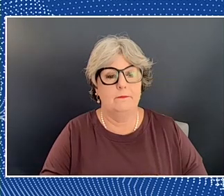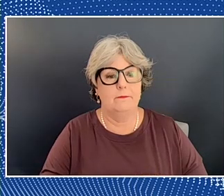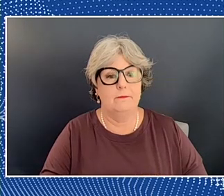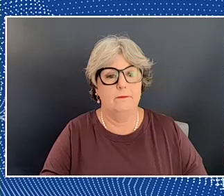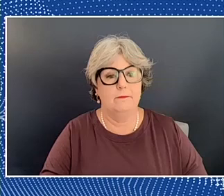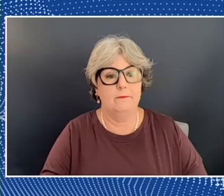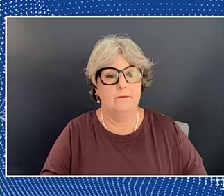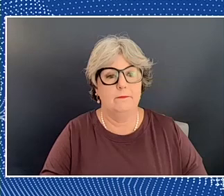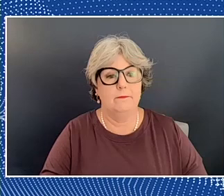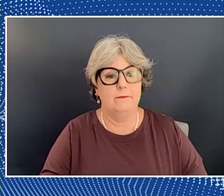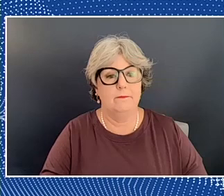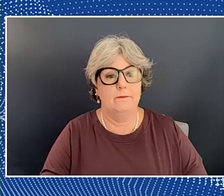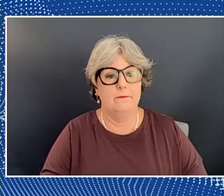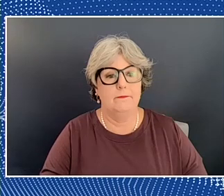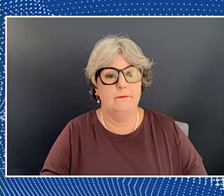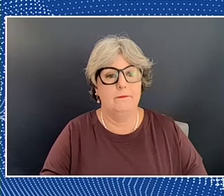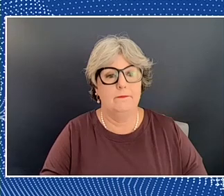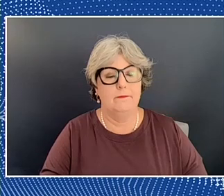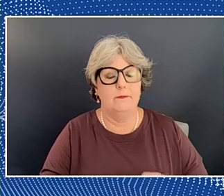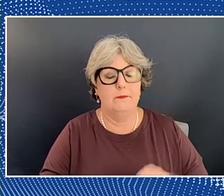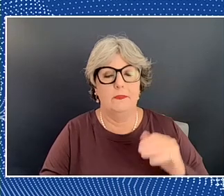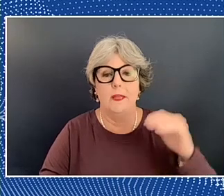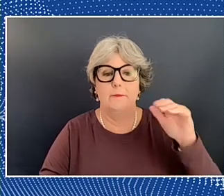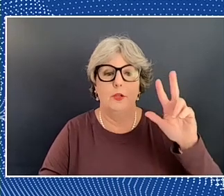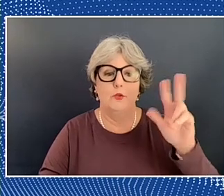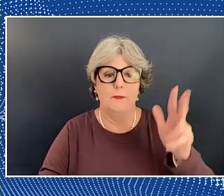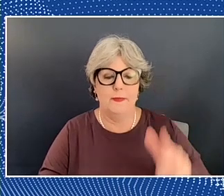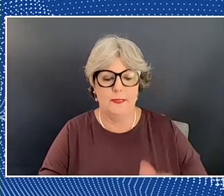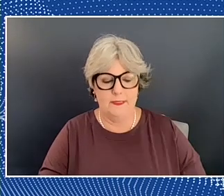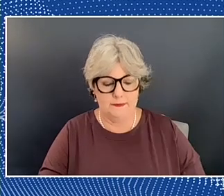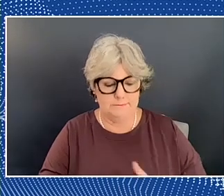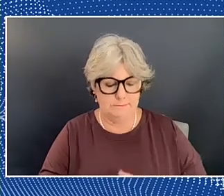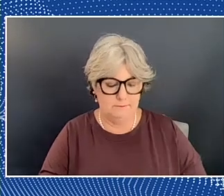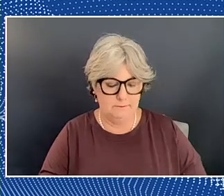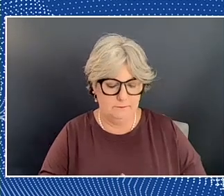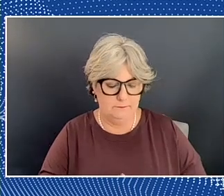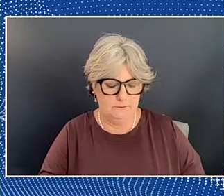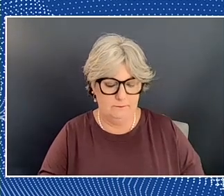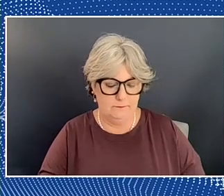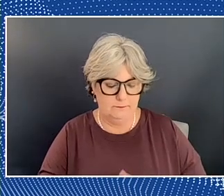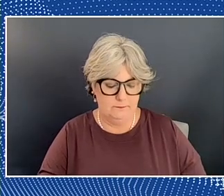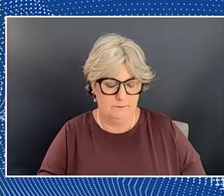Okay, great. You have up to three minutes. Please begin. Okay, so my name is Lisa Harle, and I